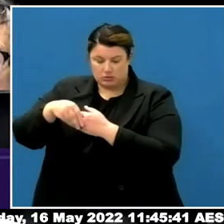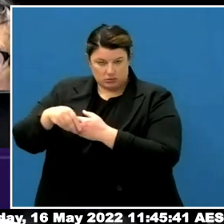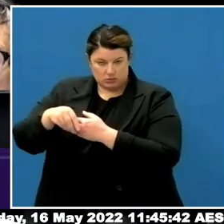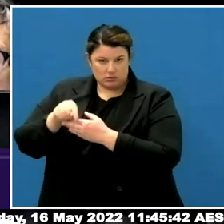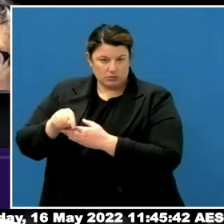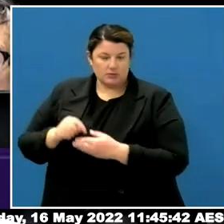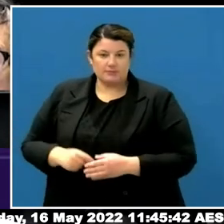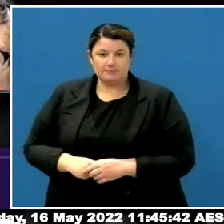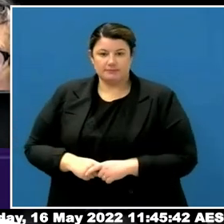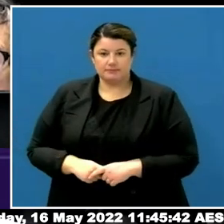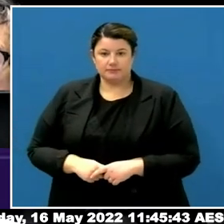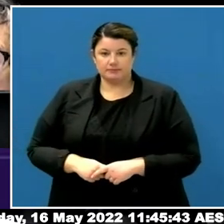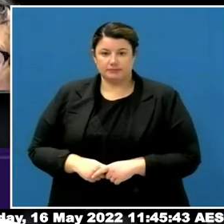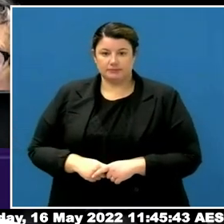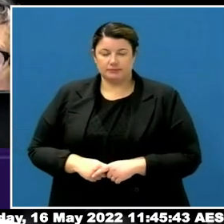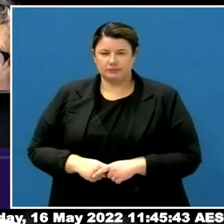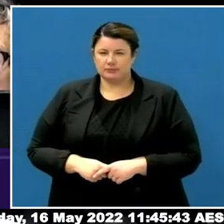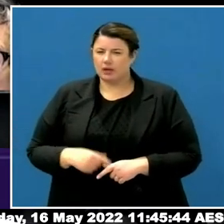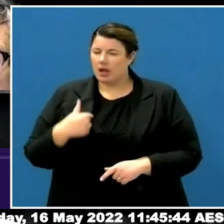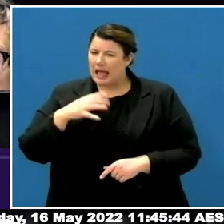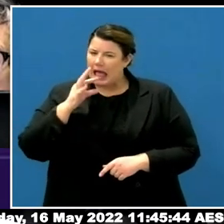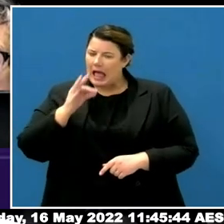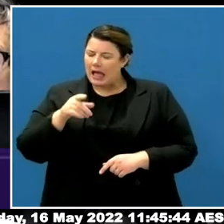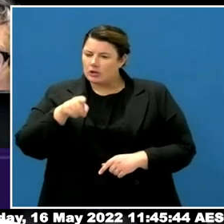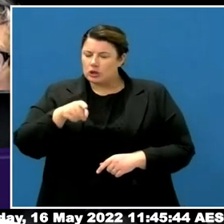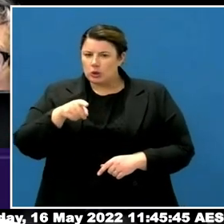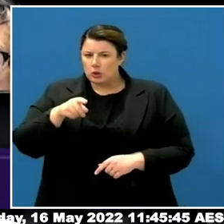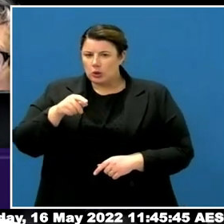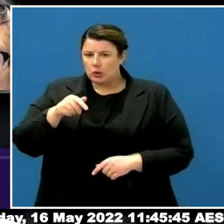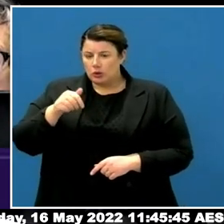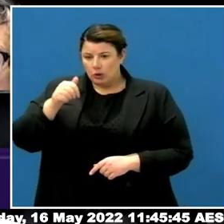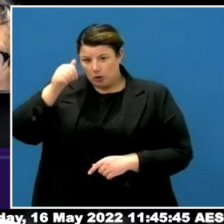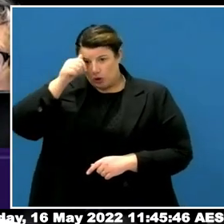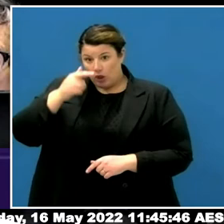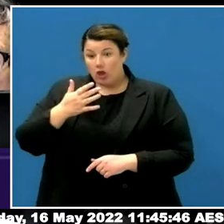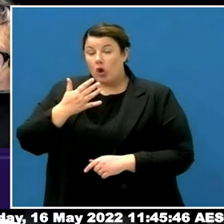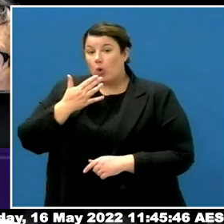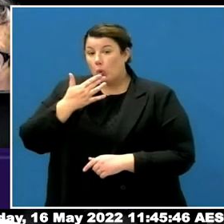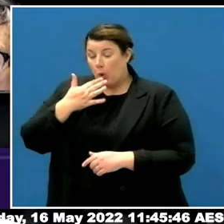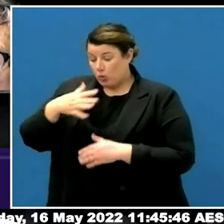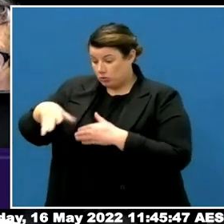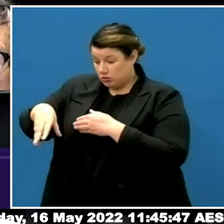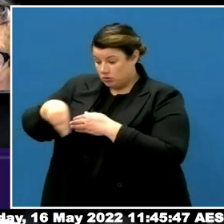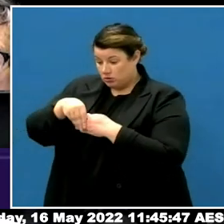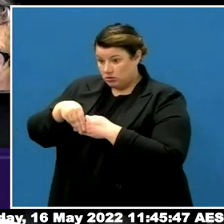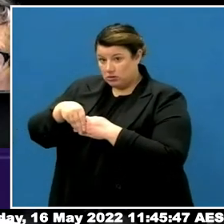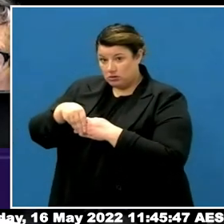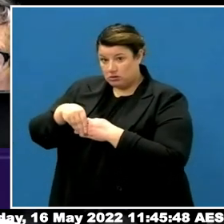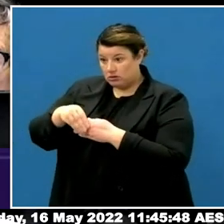Did you understand that the quote, Sally, in this document would set out all the costs and